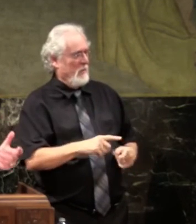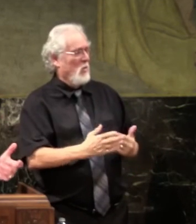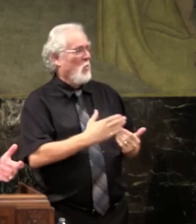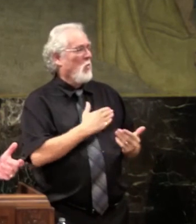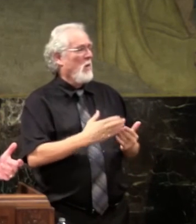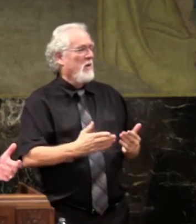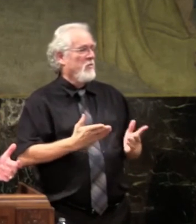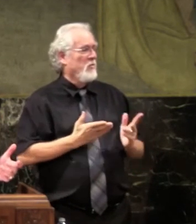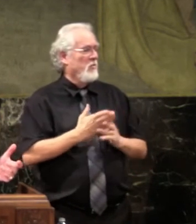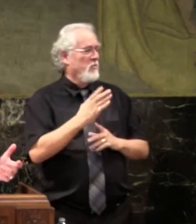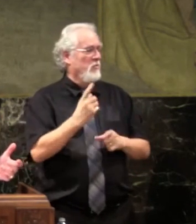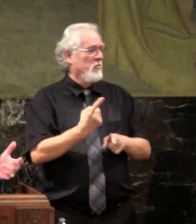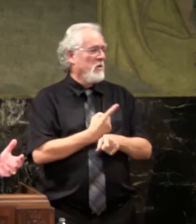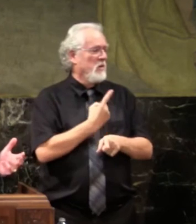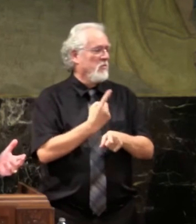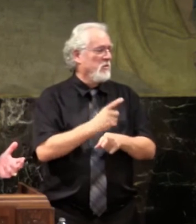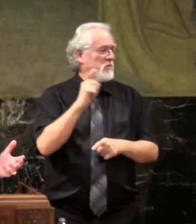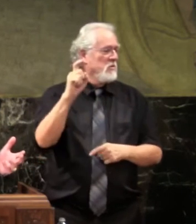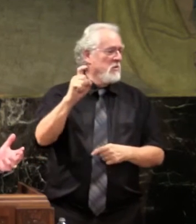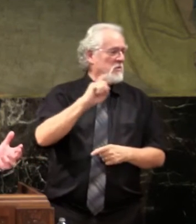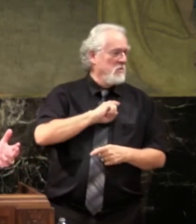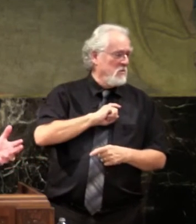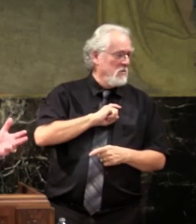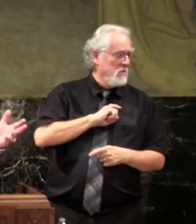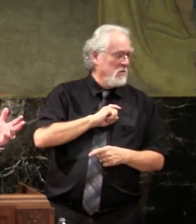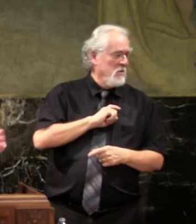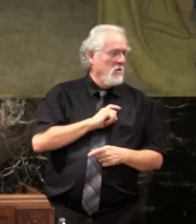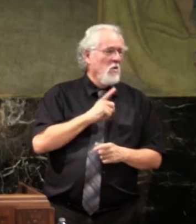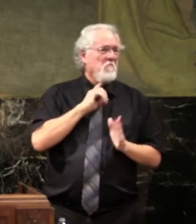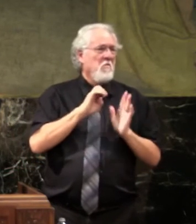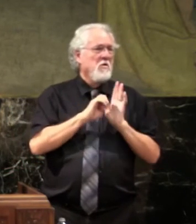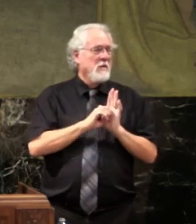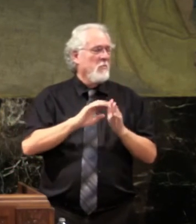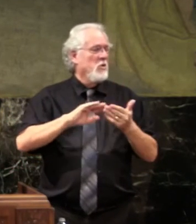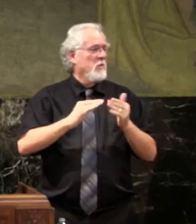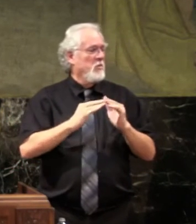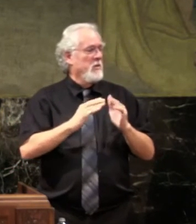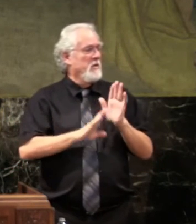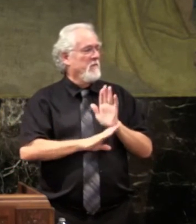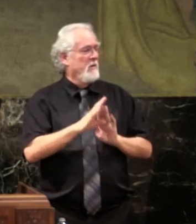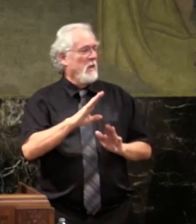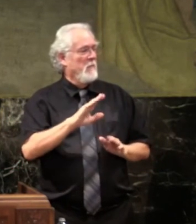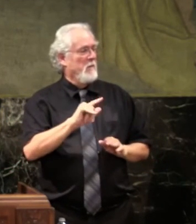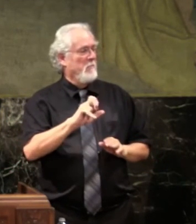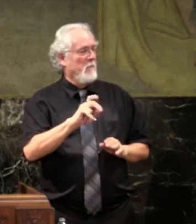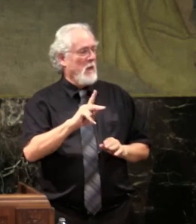traditional appropriation for example community development block grant or whether it comes through a separate